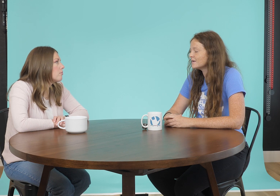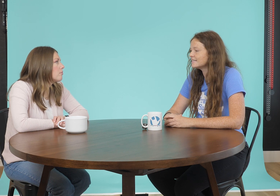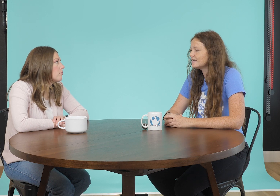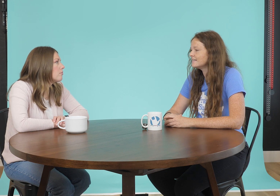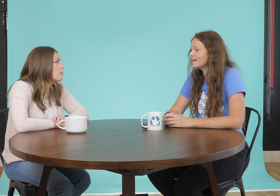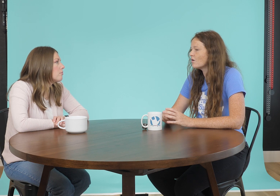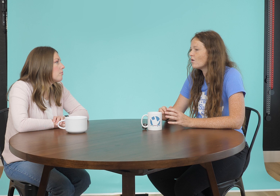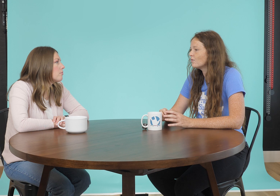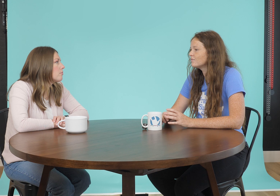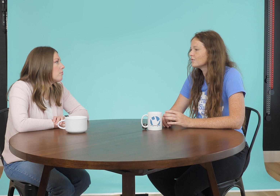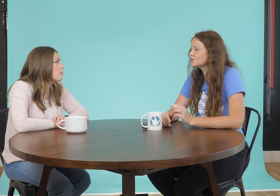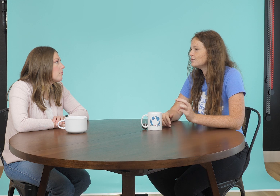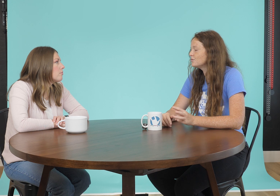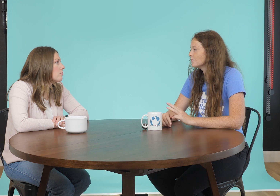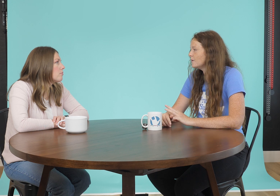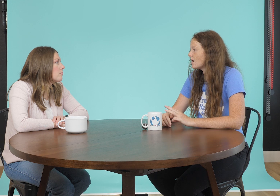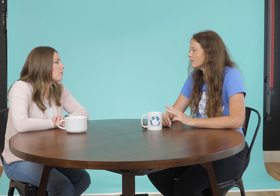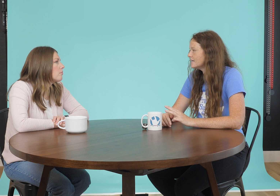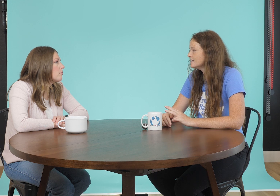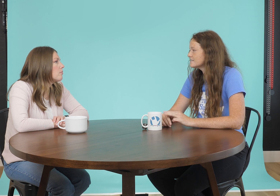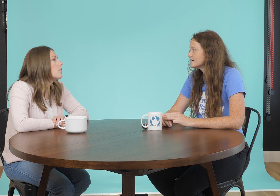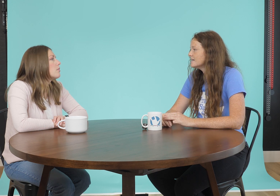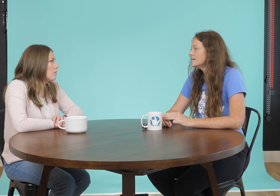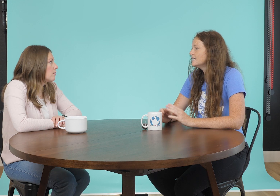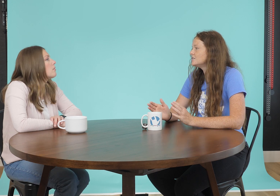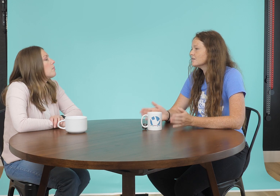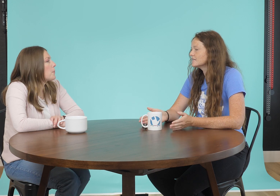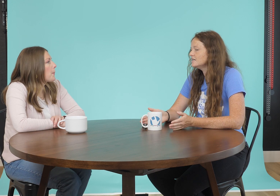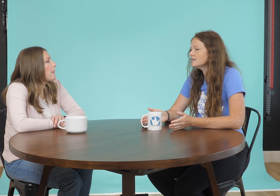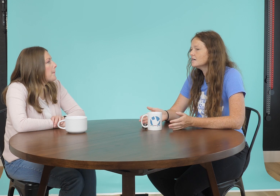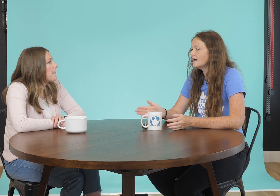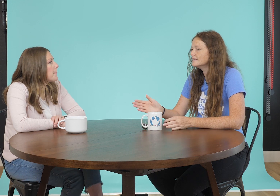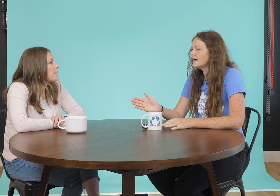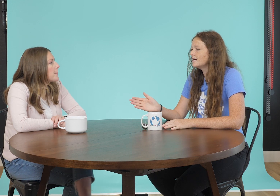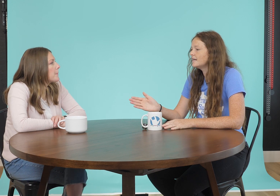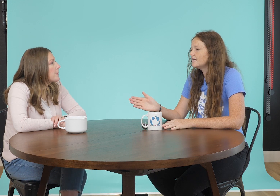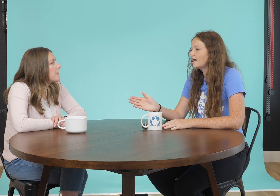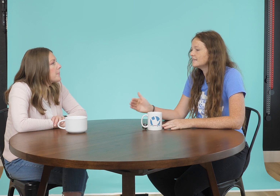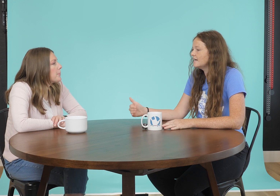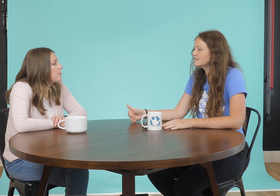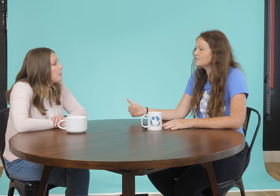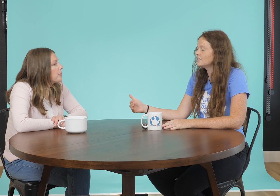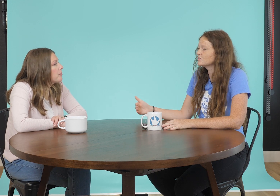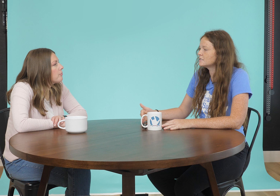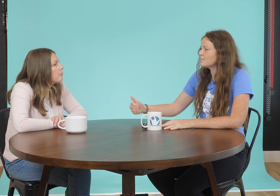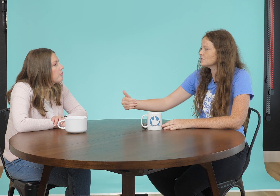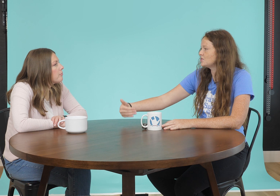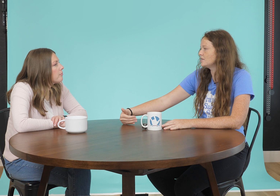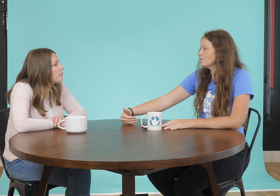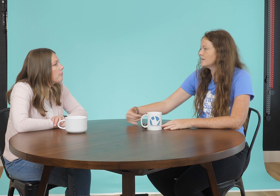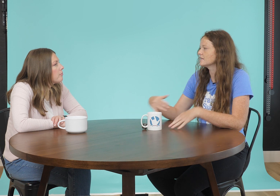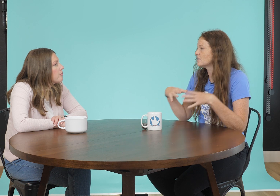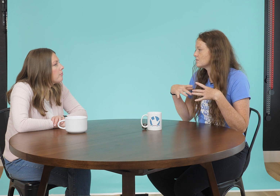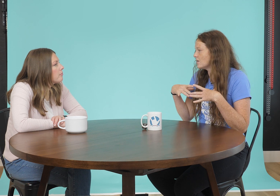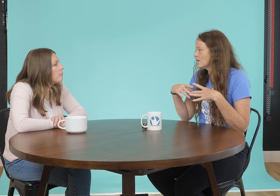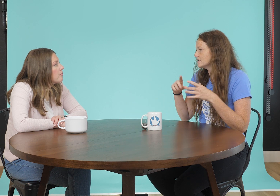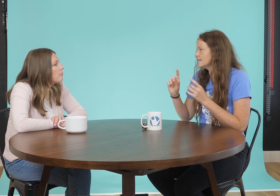and then they go home for two, three week holidays during the year and then at the end of the year, December, January, that's also a holiday.